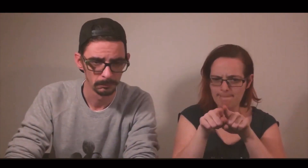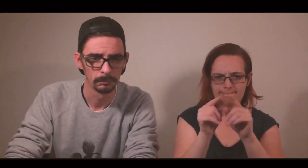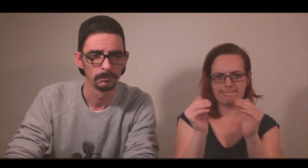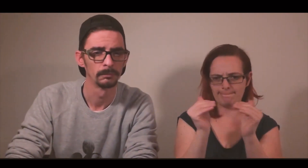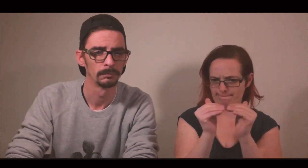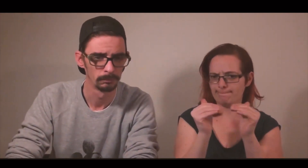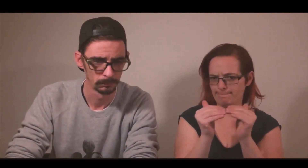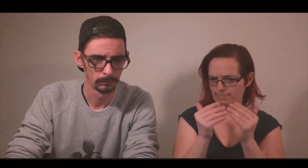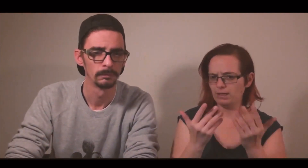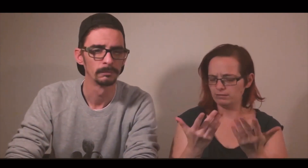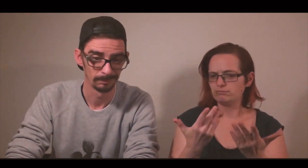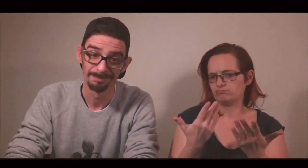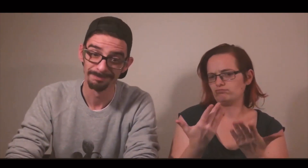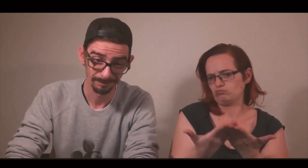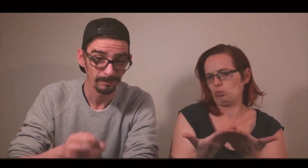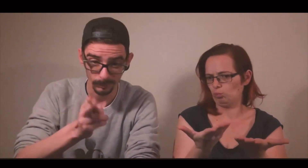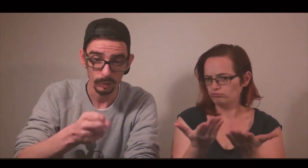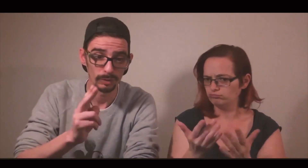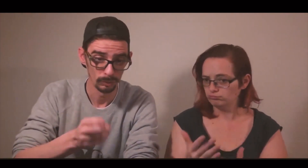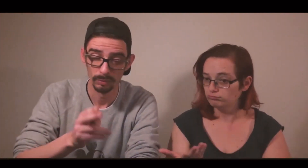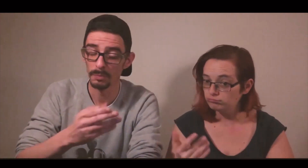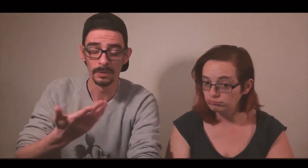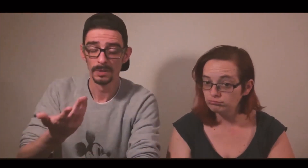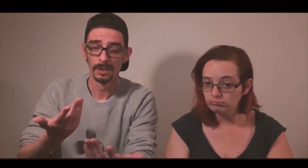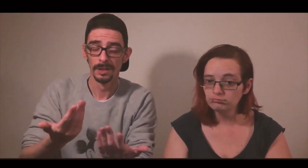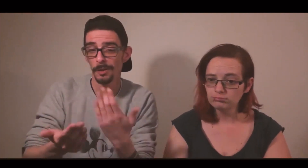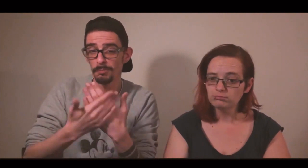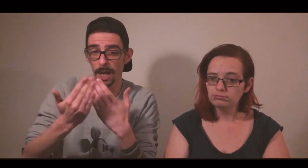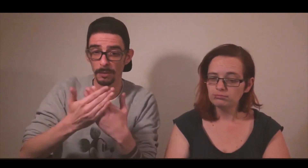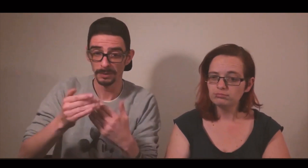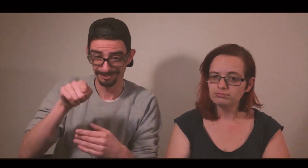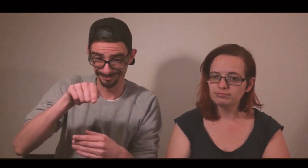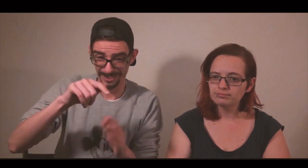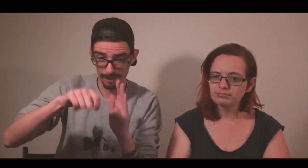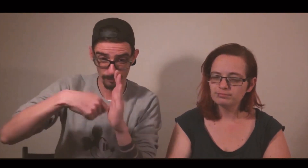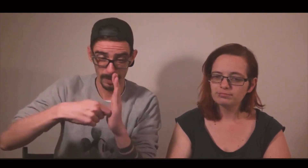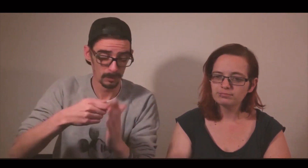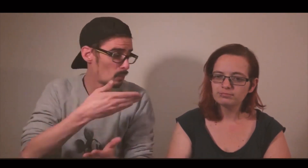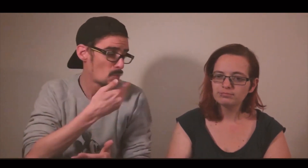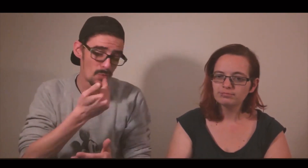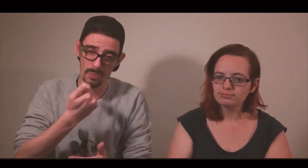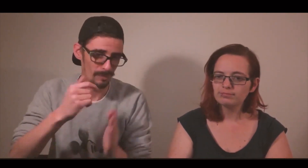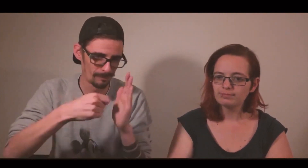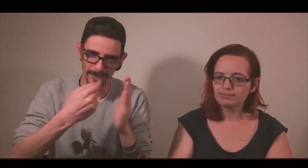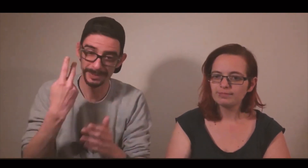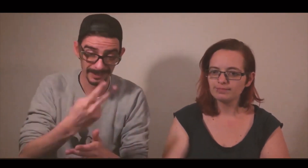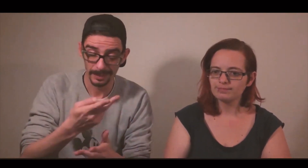These performances always take place at eye level. In this movie that you haven't seen yet